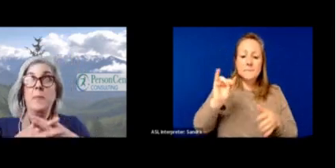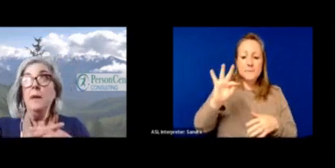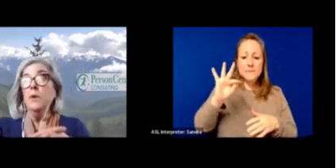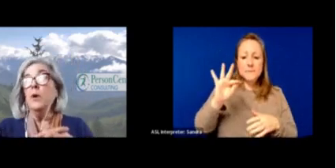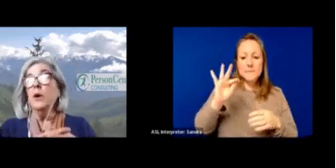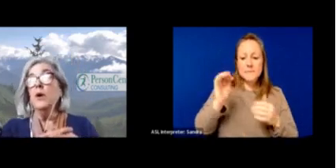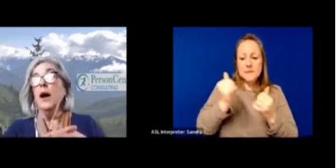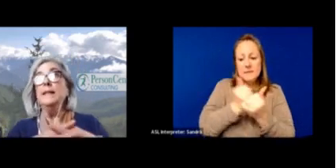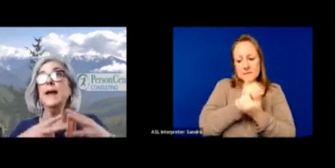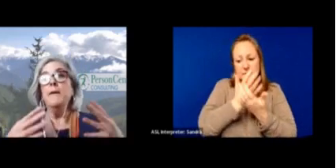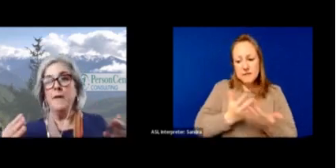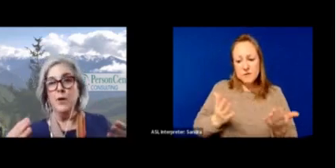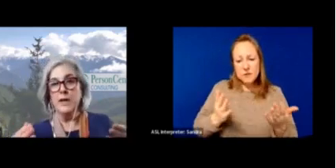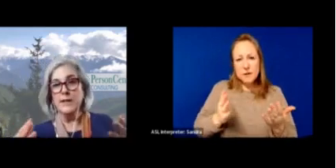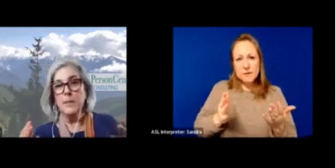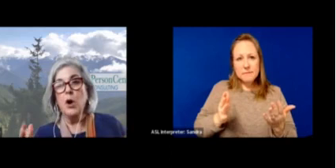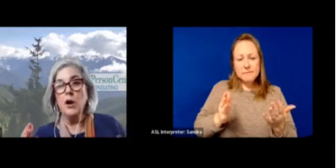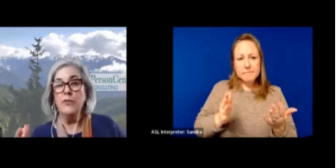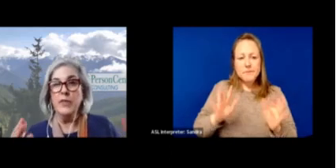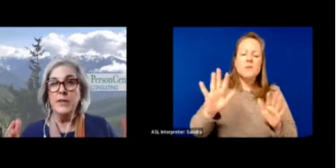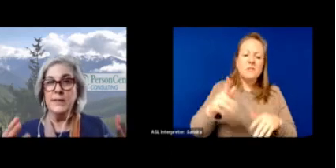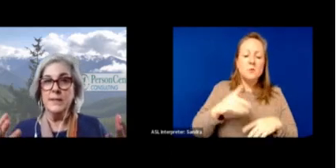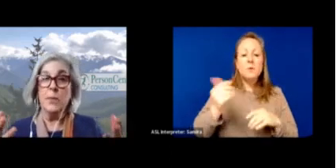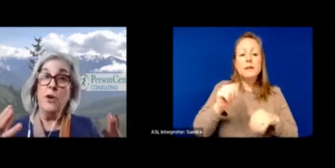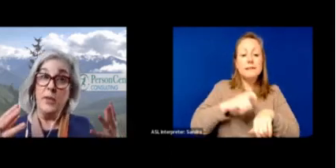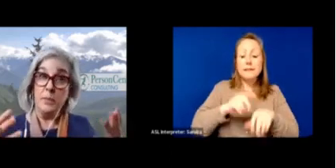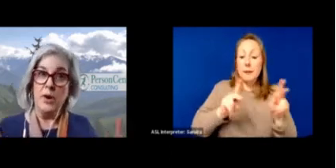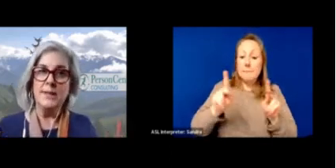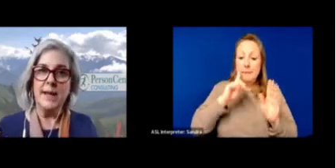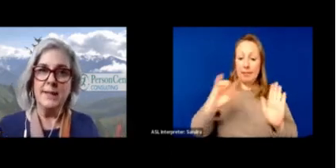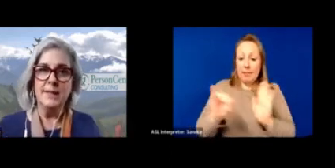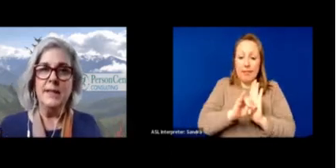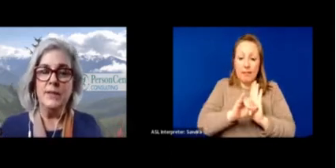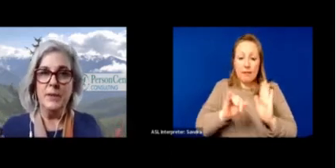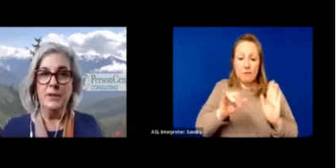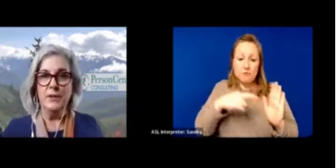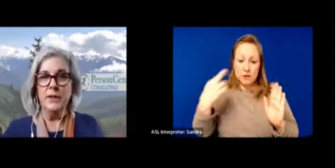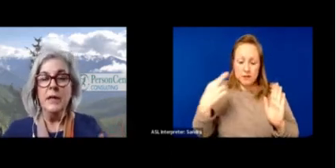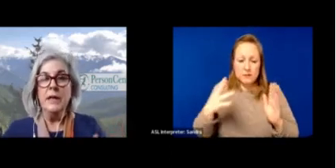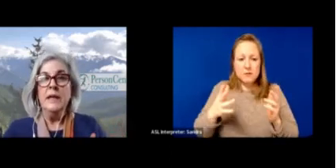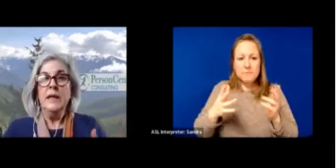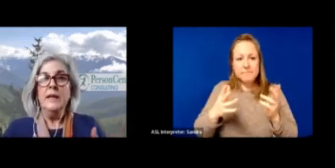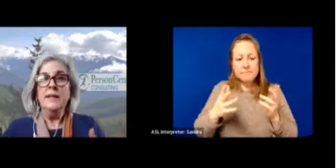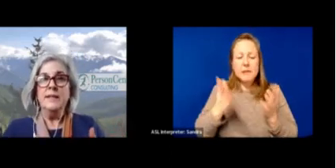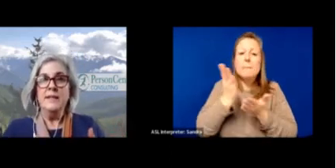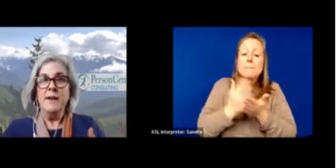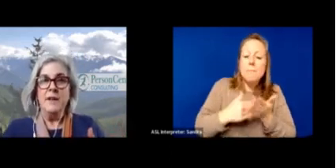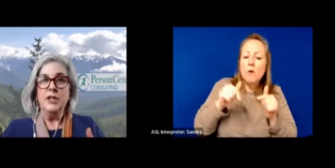definition of what does that person see as risky? And what does everybody else on the support team see as risky?